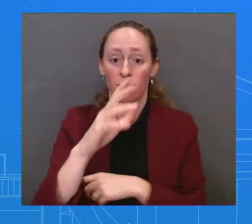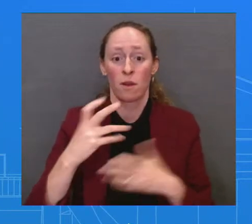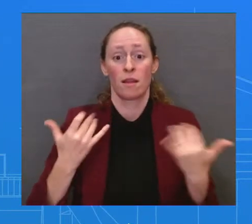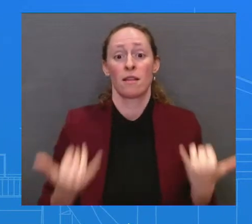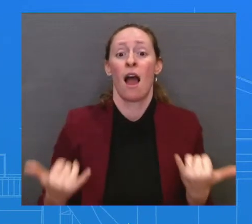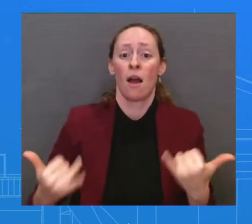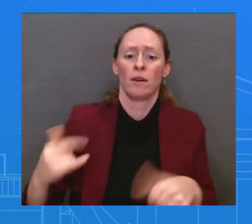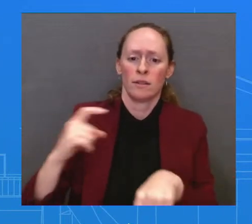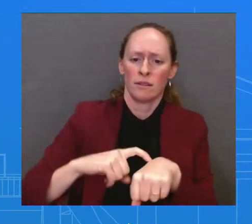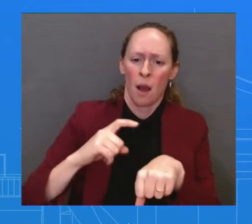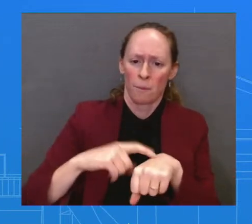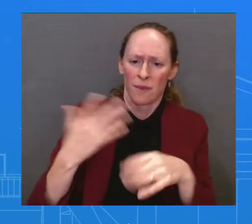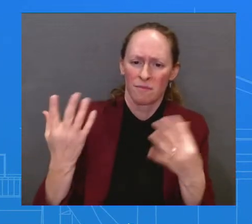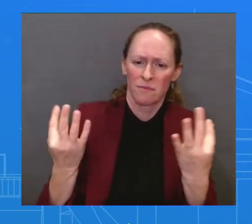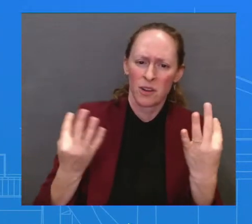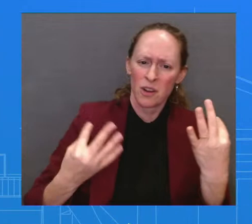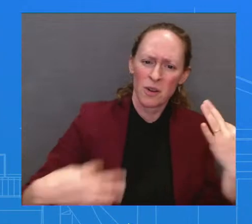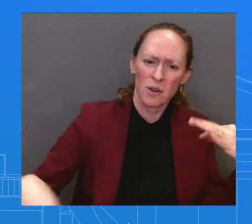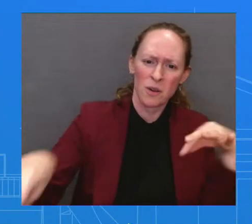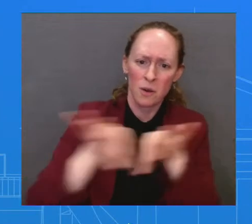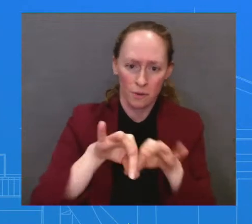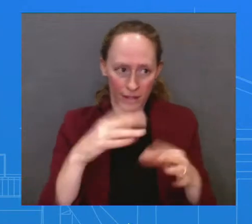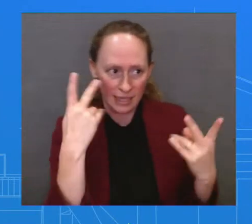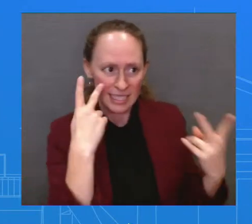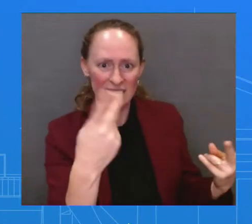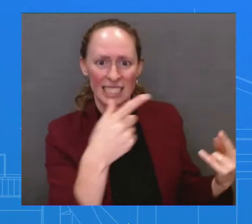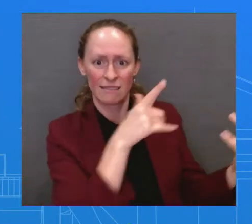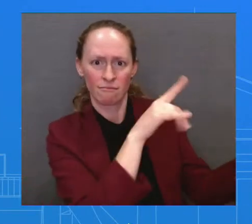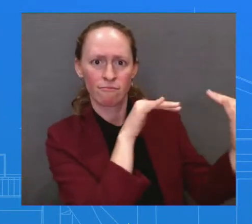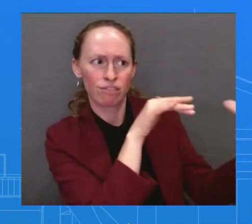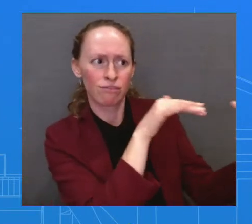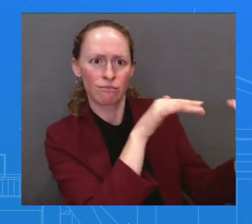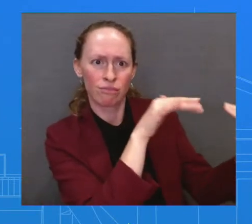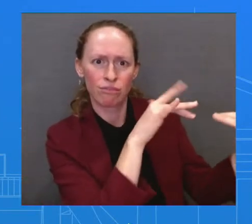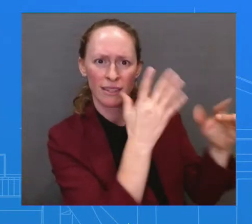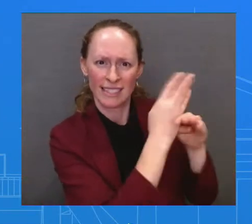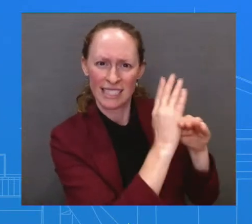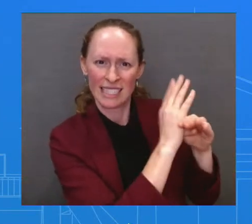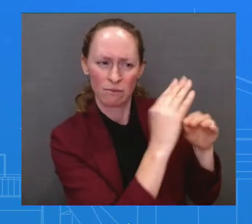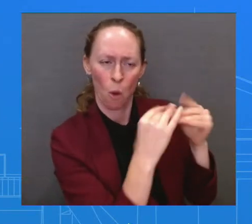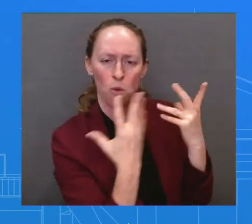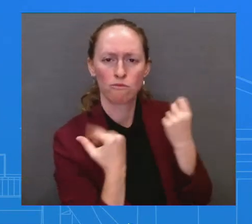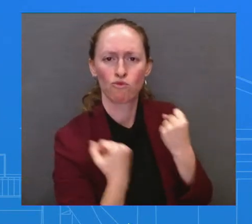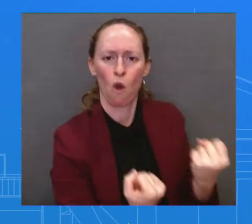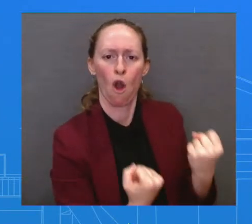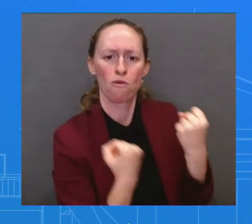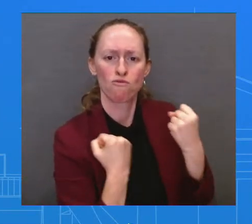and just after Russia launched yet another brutal wave of airstrikes against five cities --